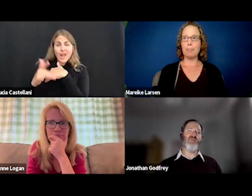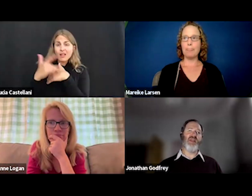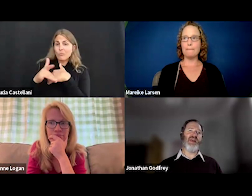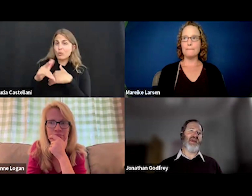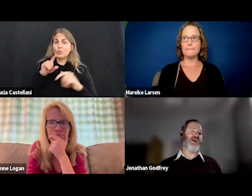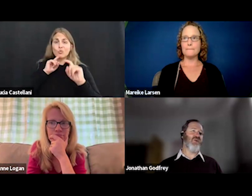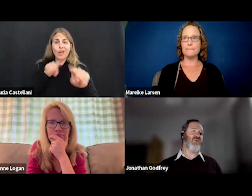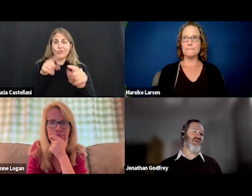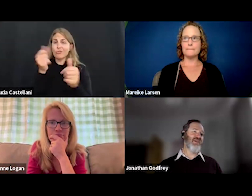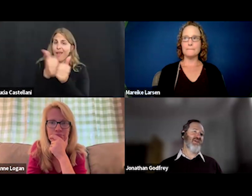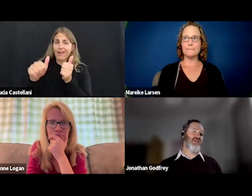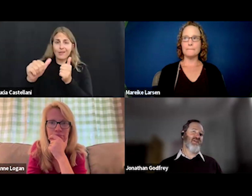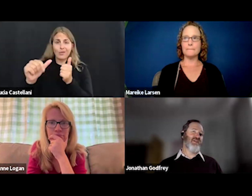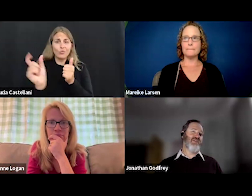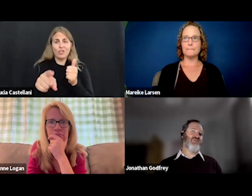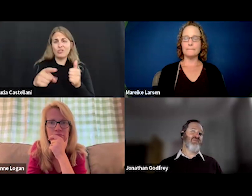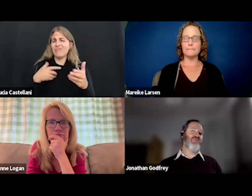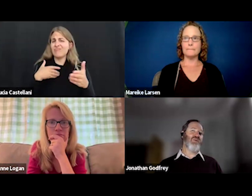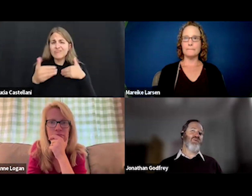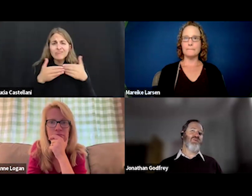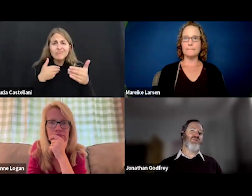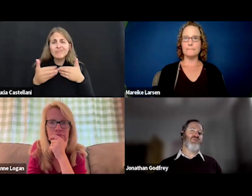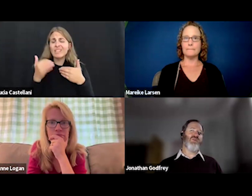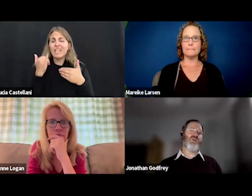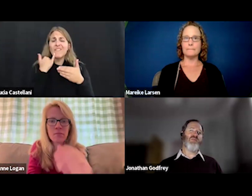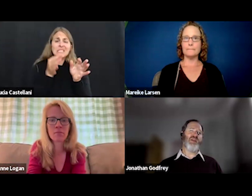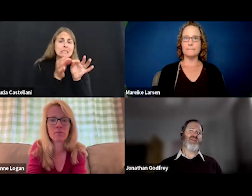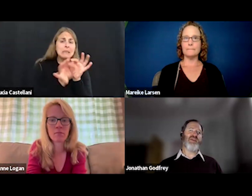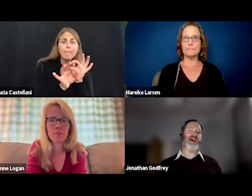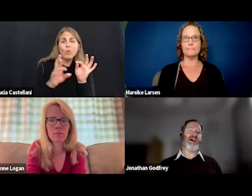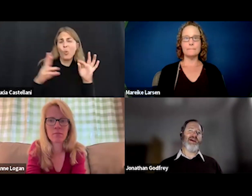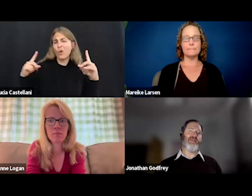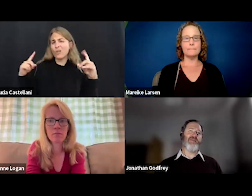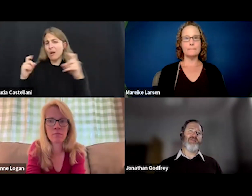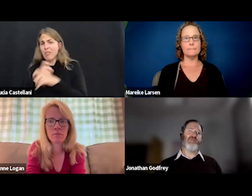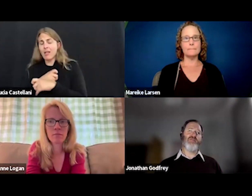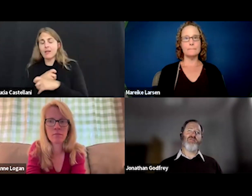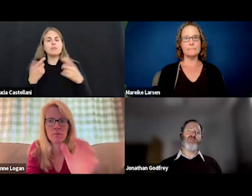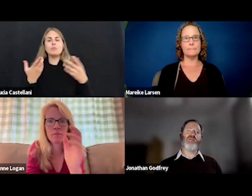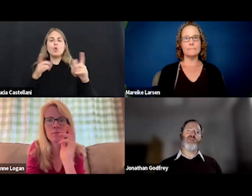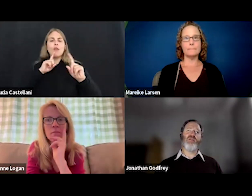No matter how simple or complex they are,